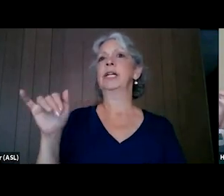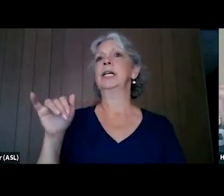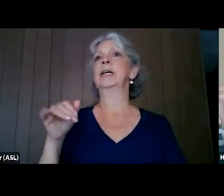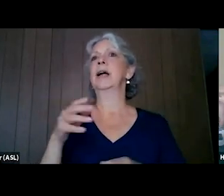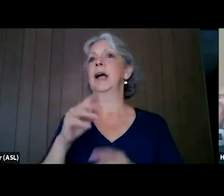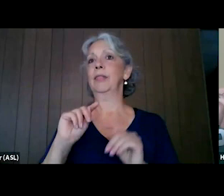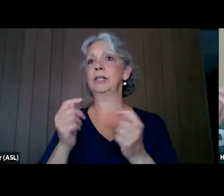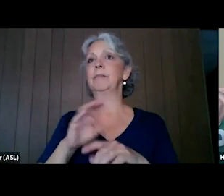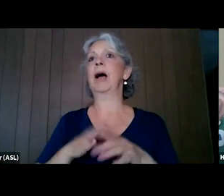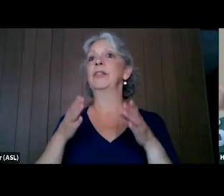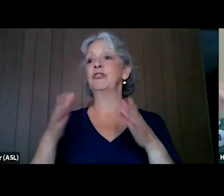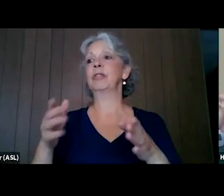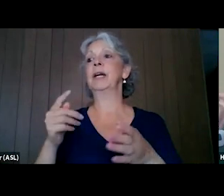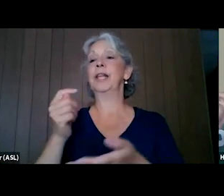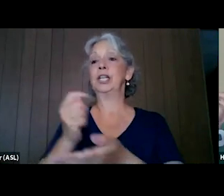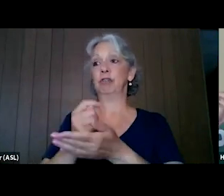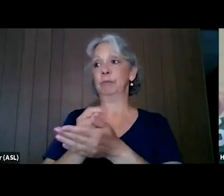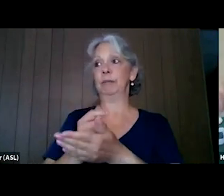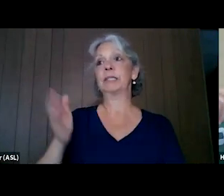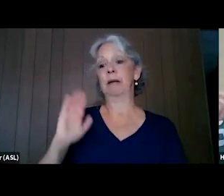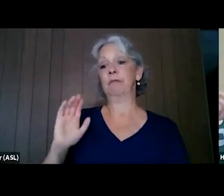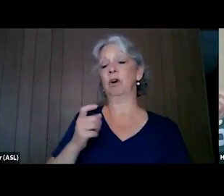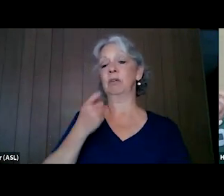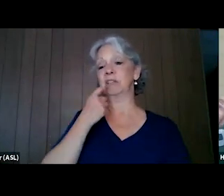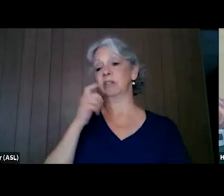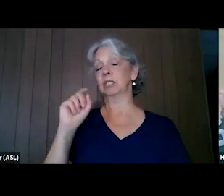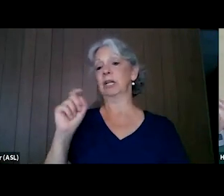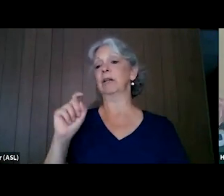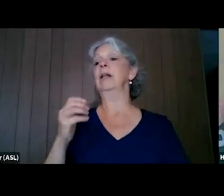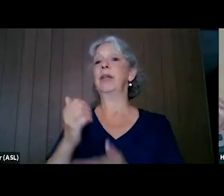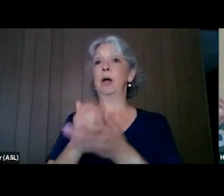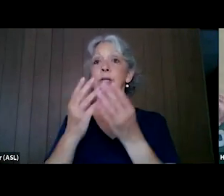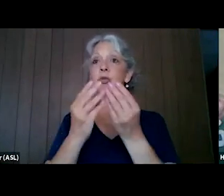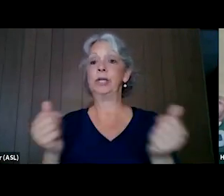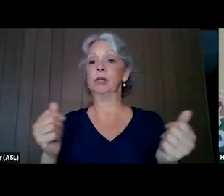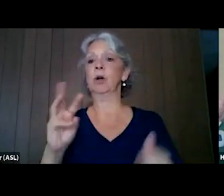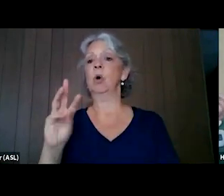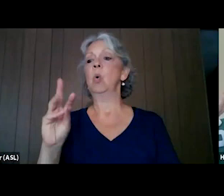they have treated me and pretty much helped me heal my wounds, and actually kind of get better